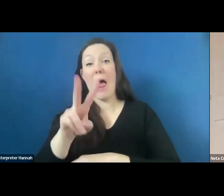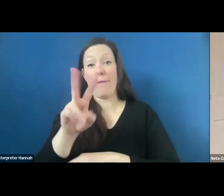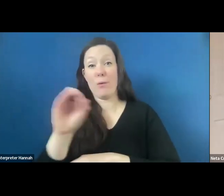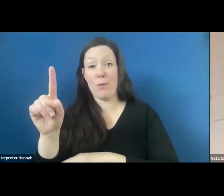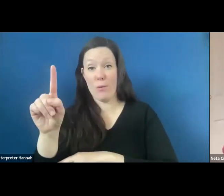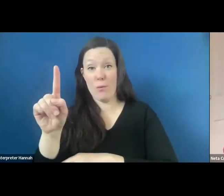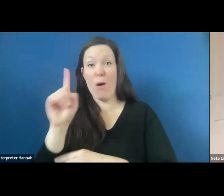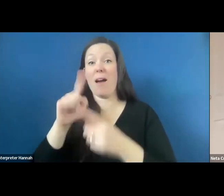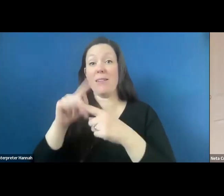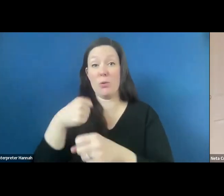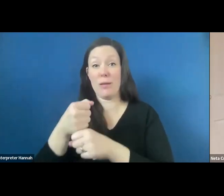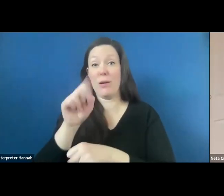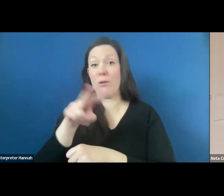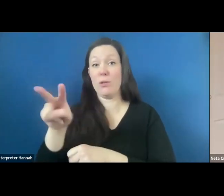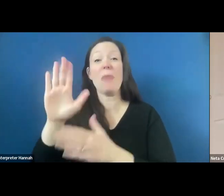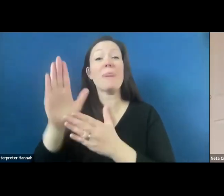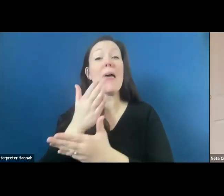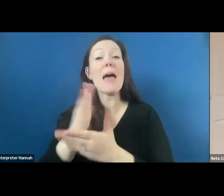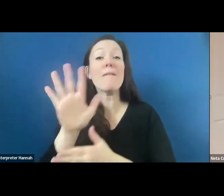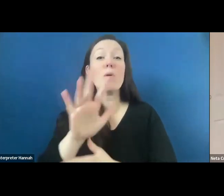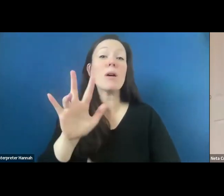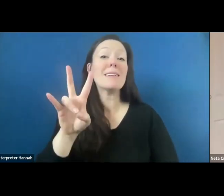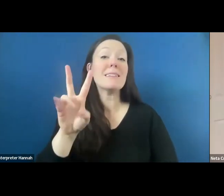they're averaging 70 million metric ton CO2